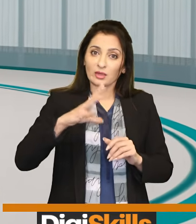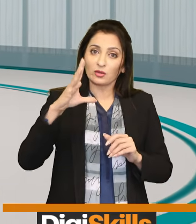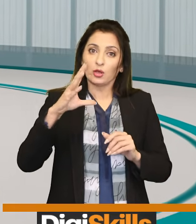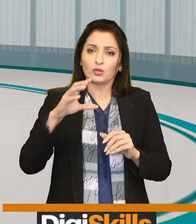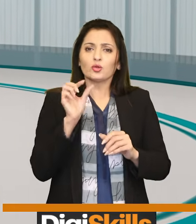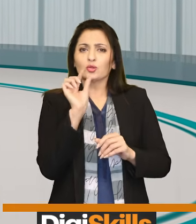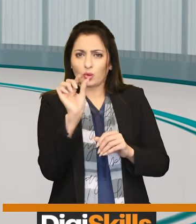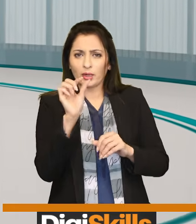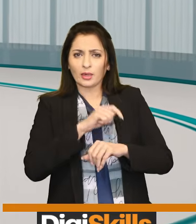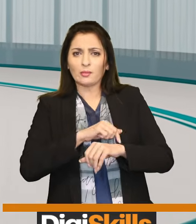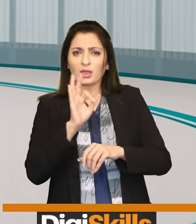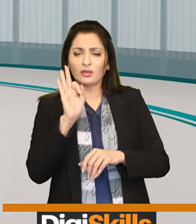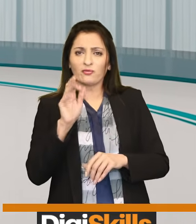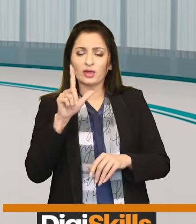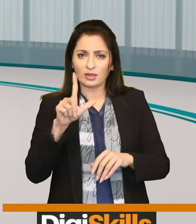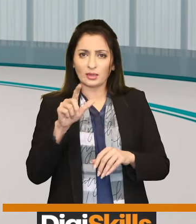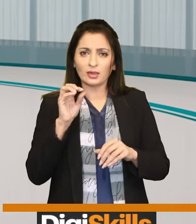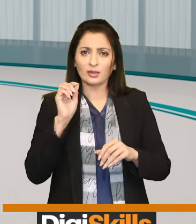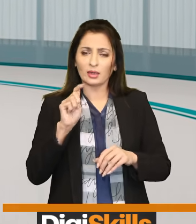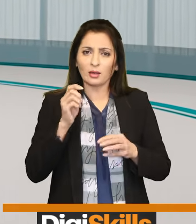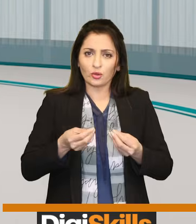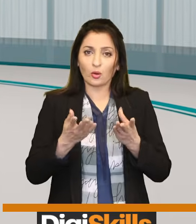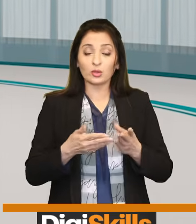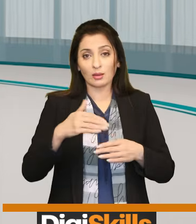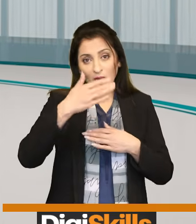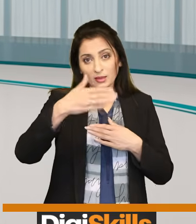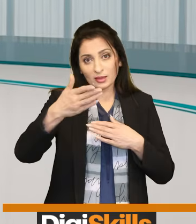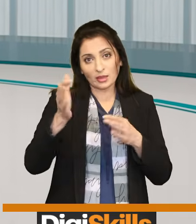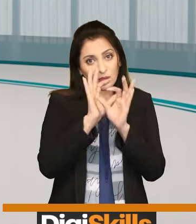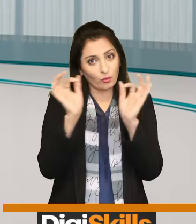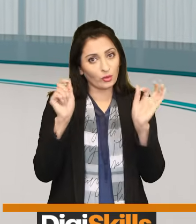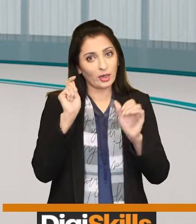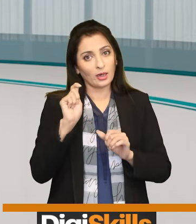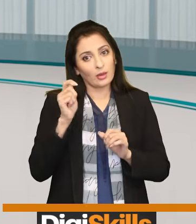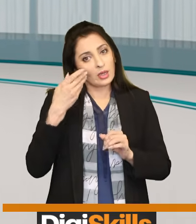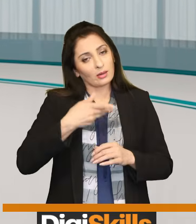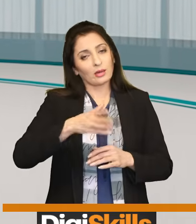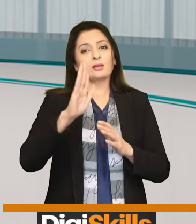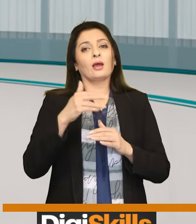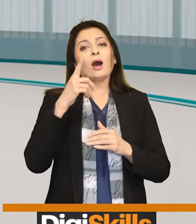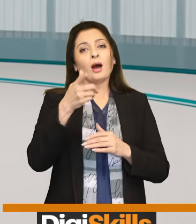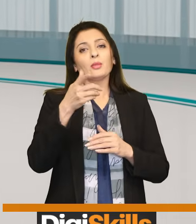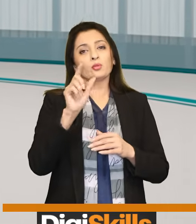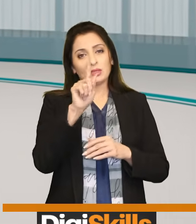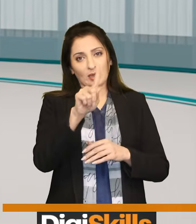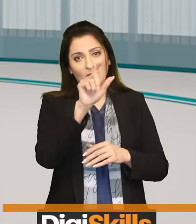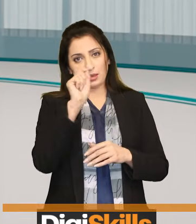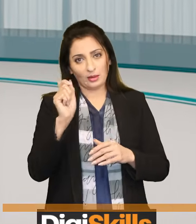more than 30 percent of these people are those who started out with part-time hassle, and they turned freelancing into a full-time career.